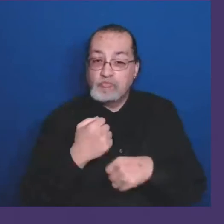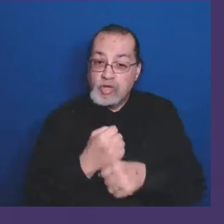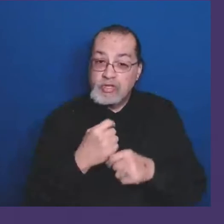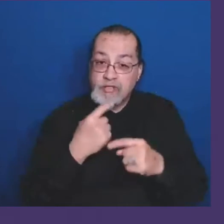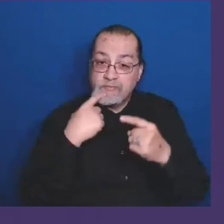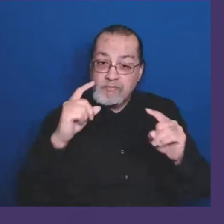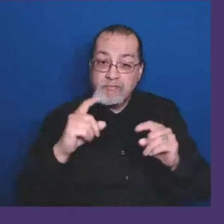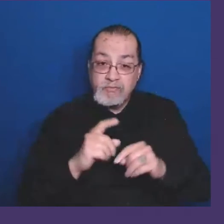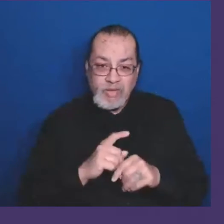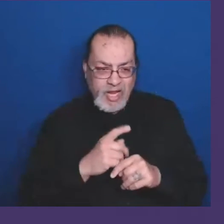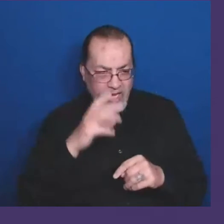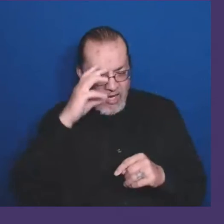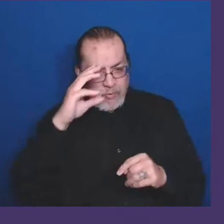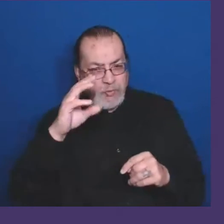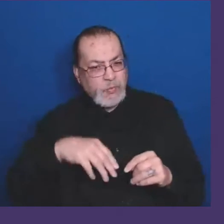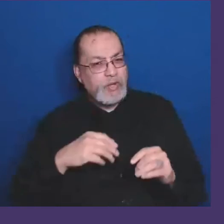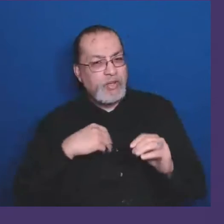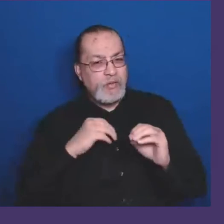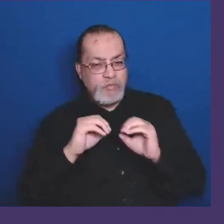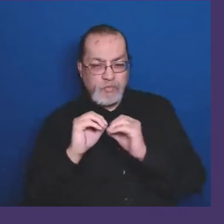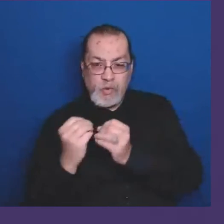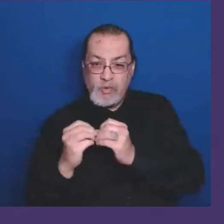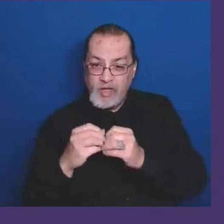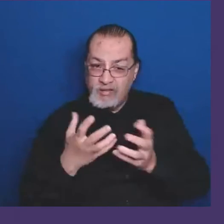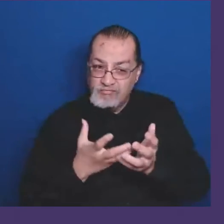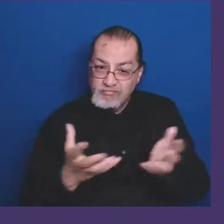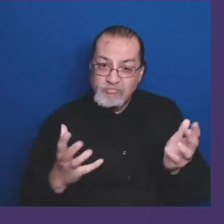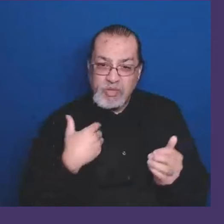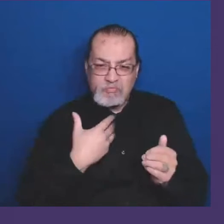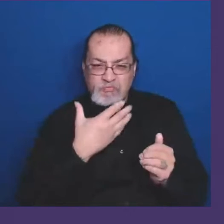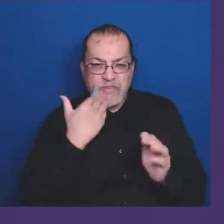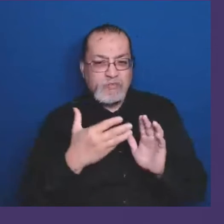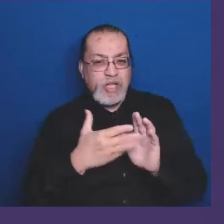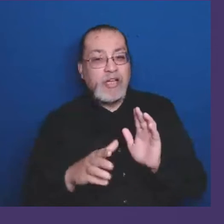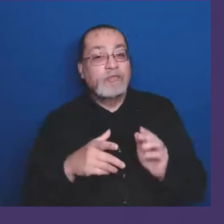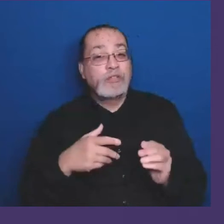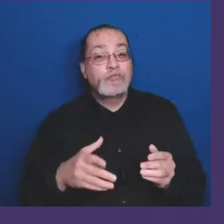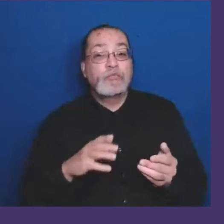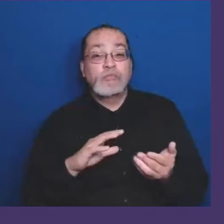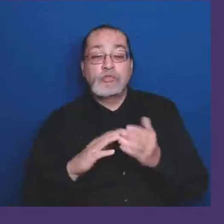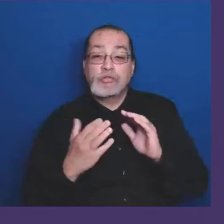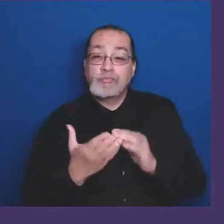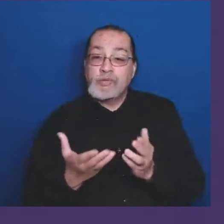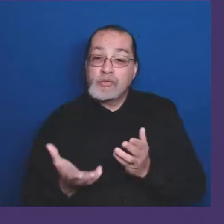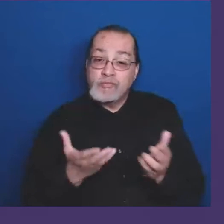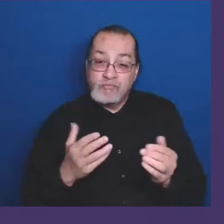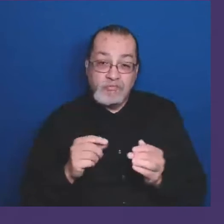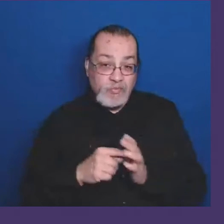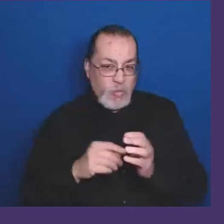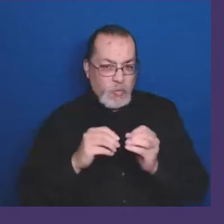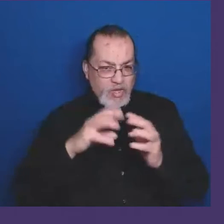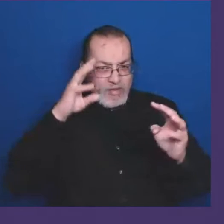tend to be much more innovative, which is only going to help their profitability. Is a thing you sign for, for a job.